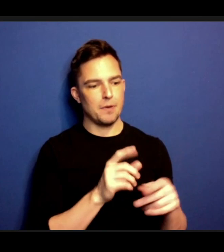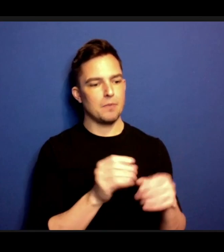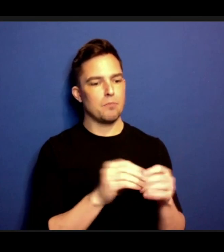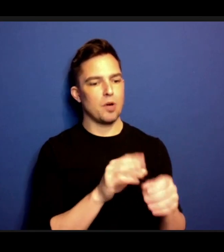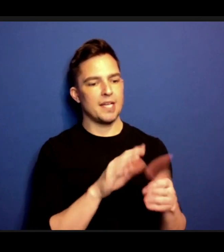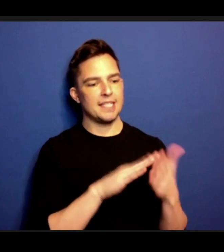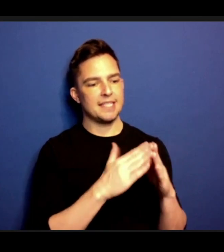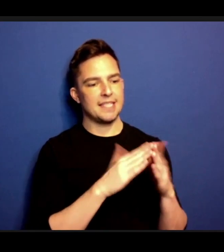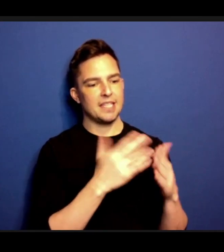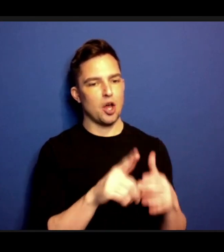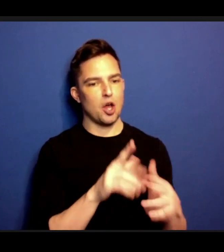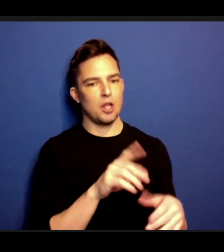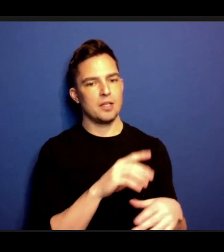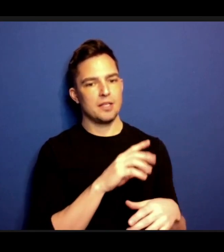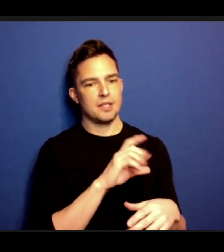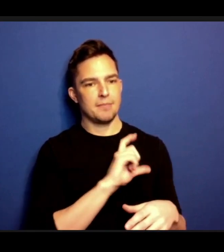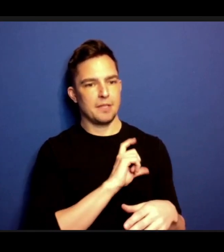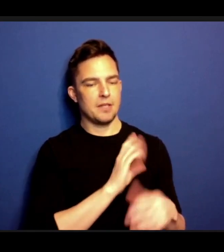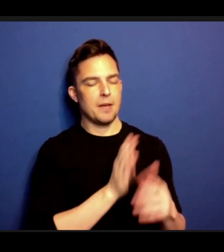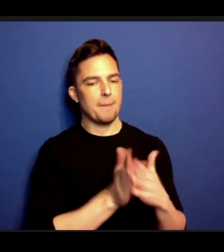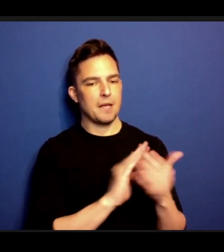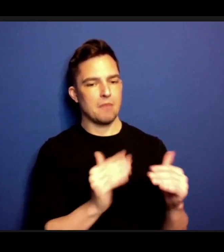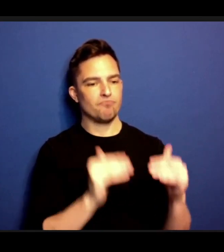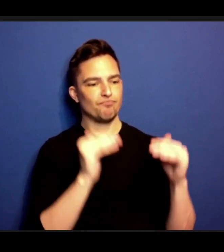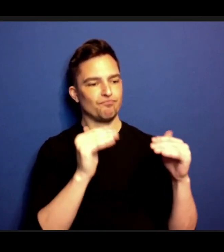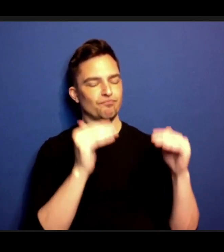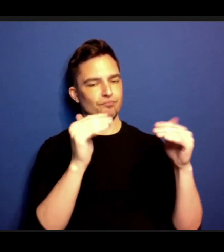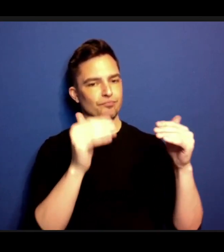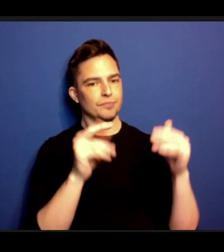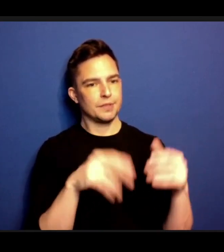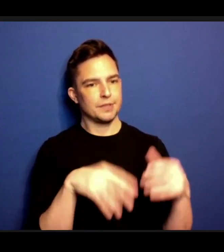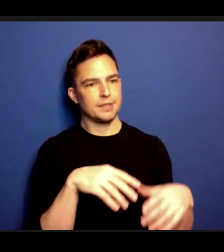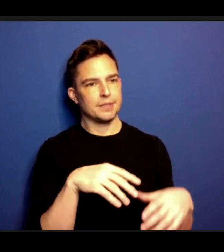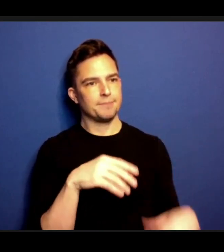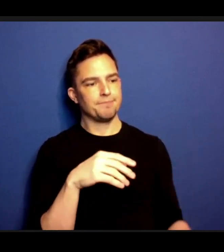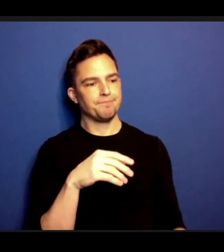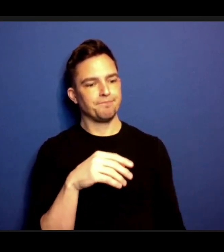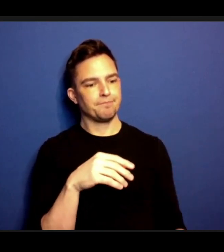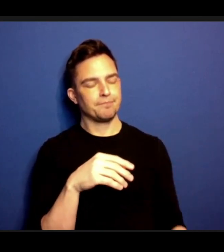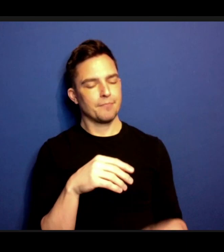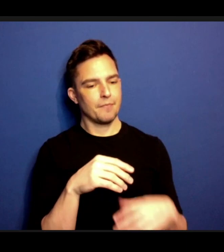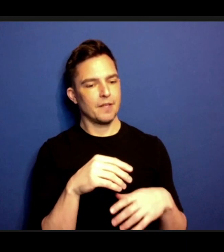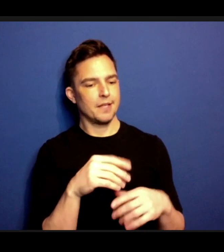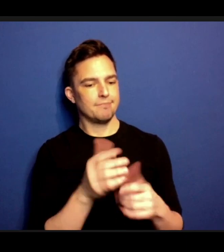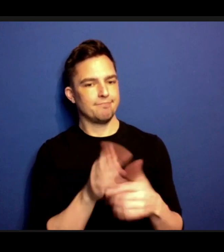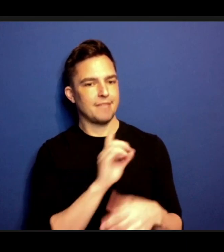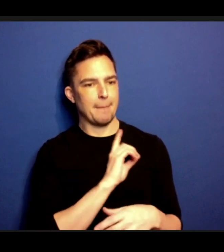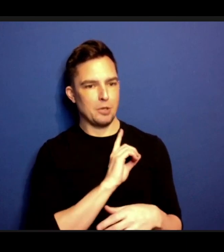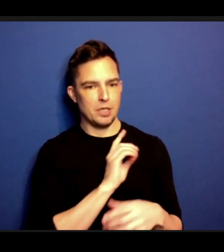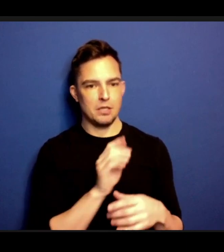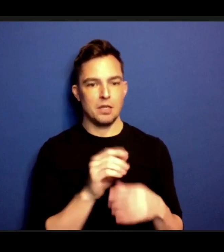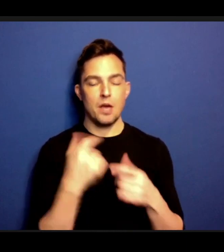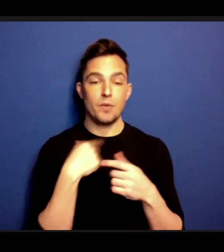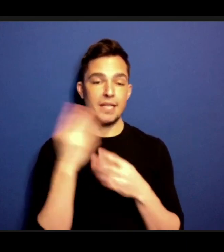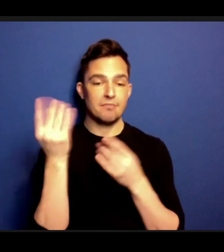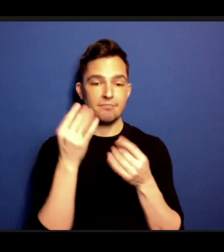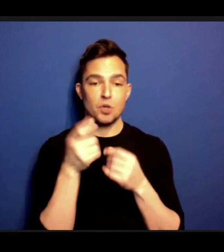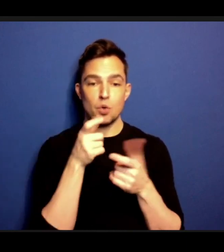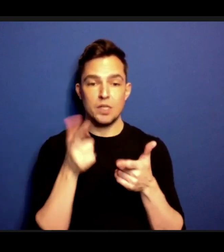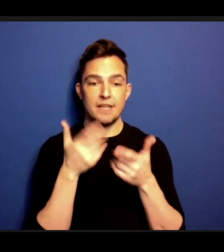And we need to think about that I think as as people living in the city, in fact in the